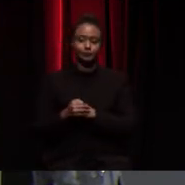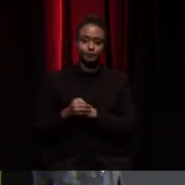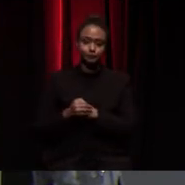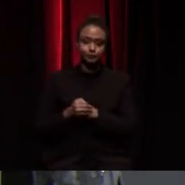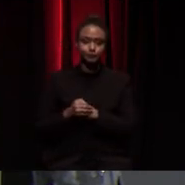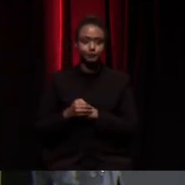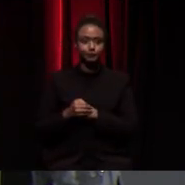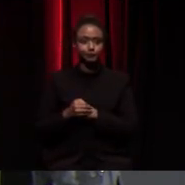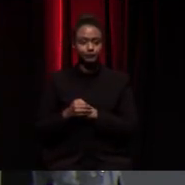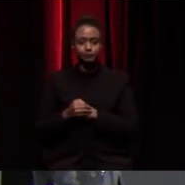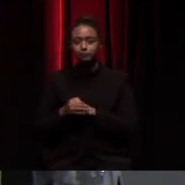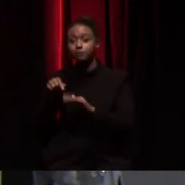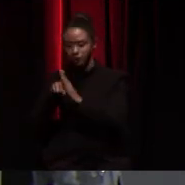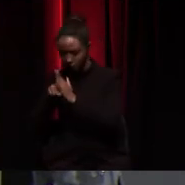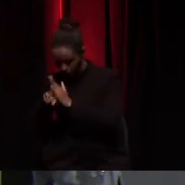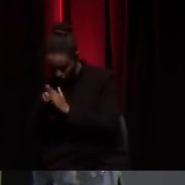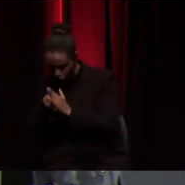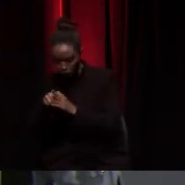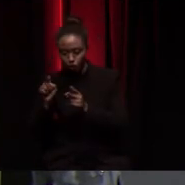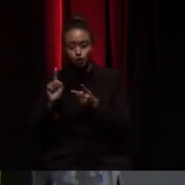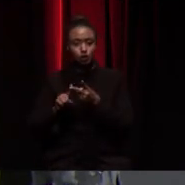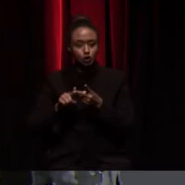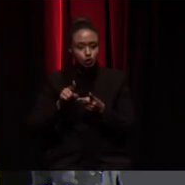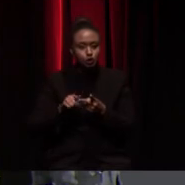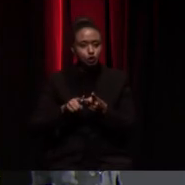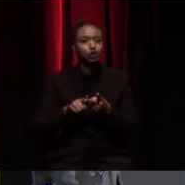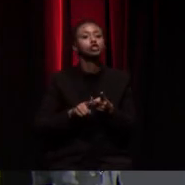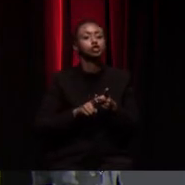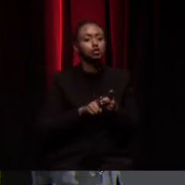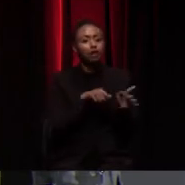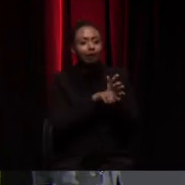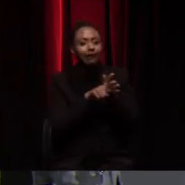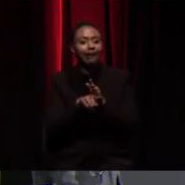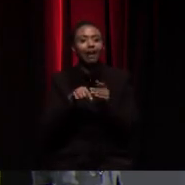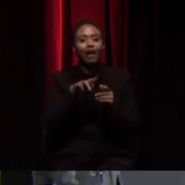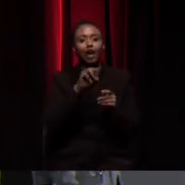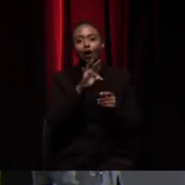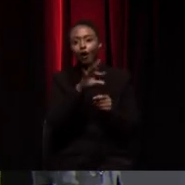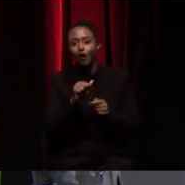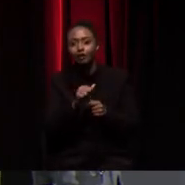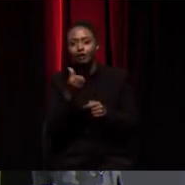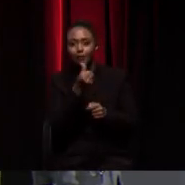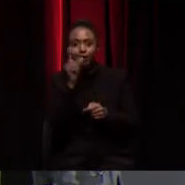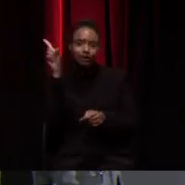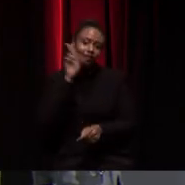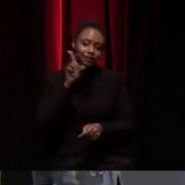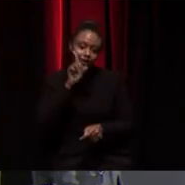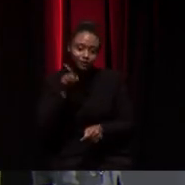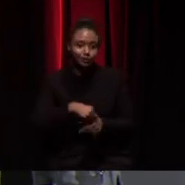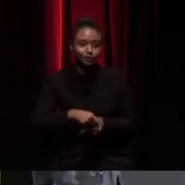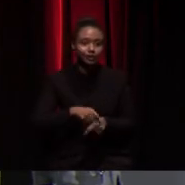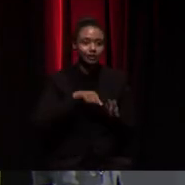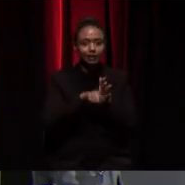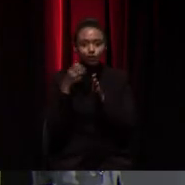an investigative journalist, like in Rota 66, you have to do... That’s not for everyone.